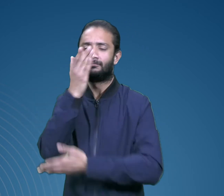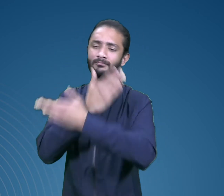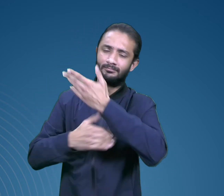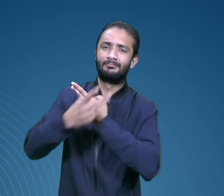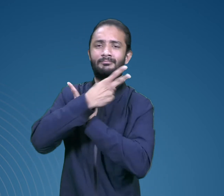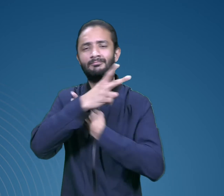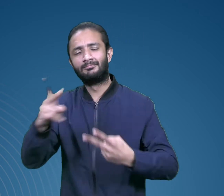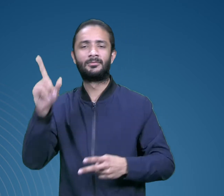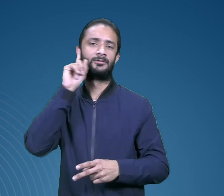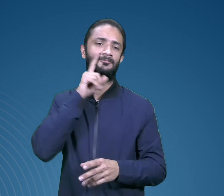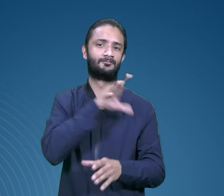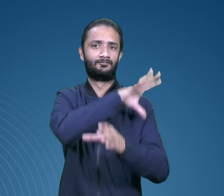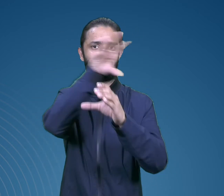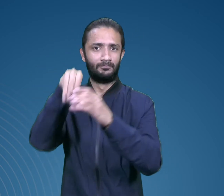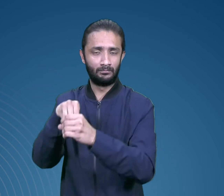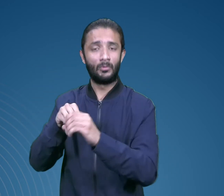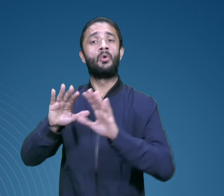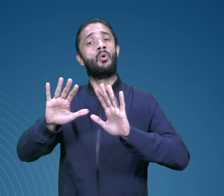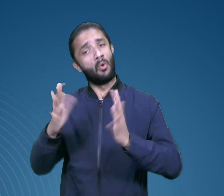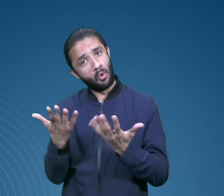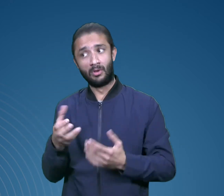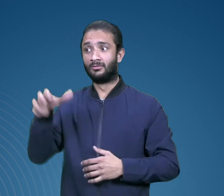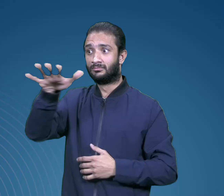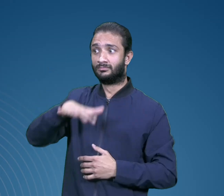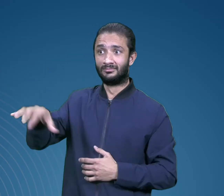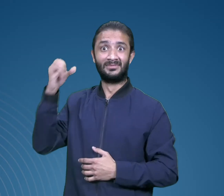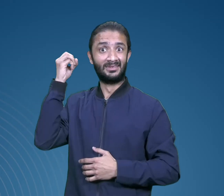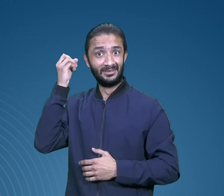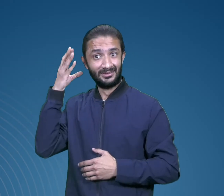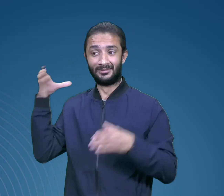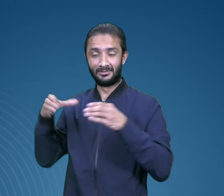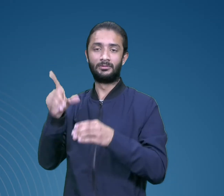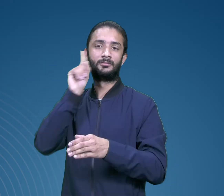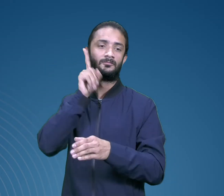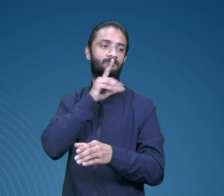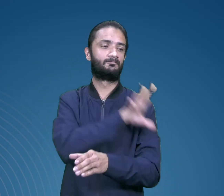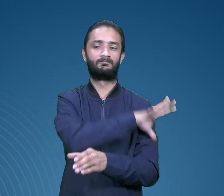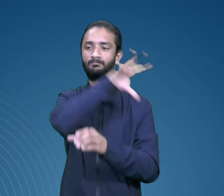along with hearing students with other disabilities.